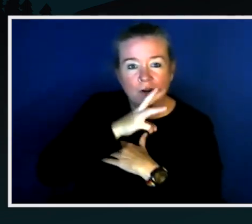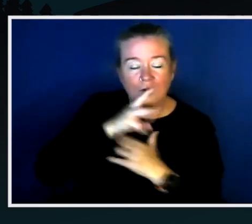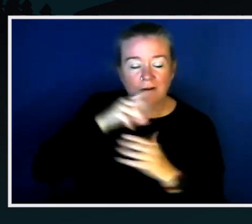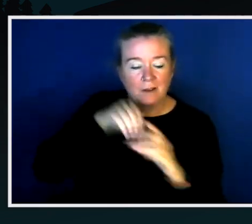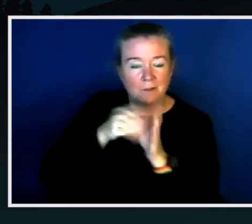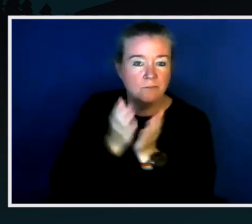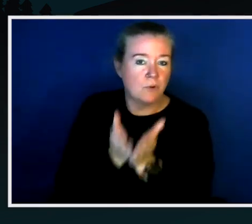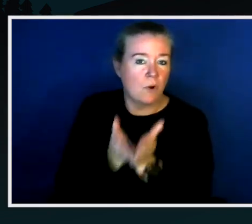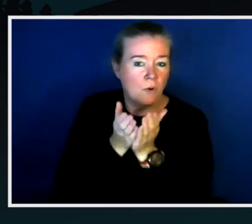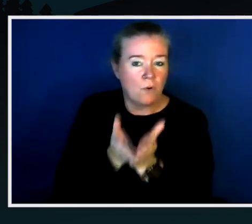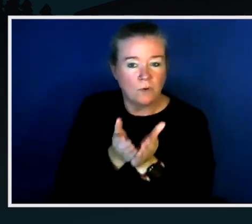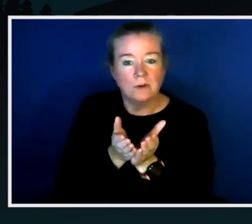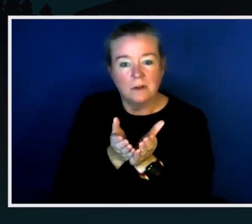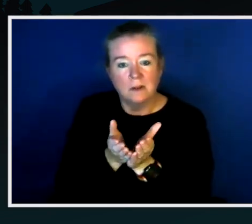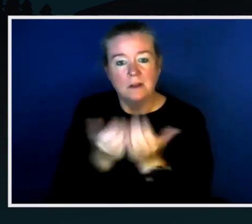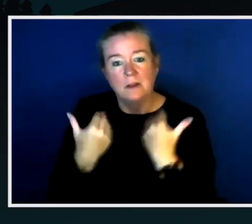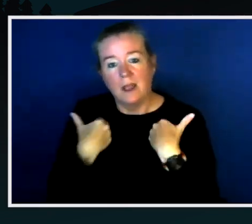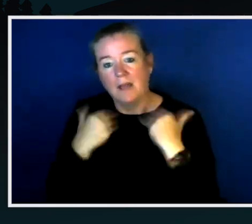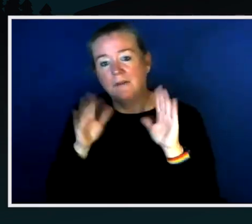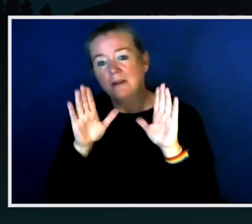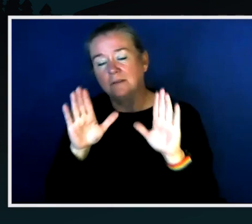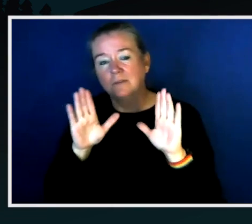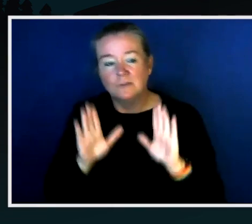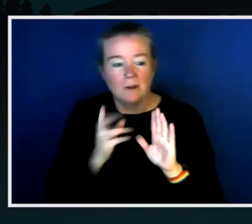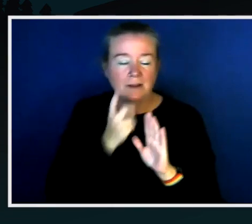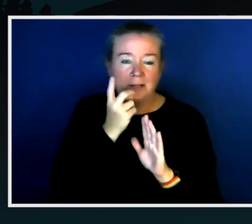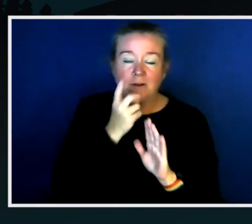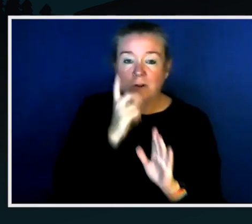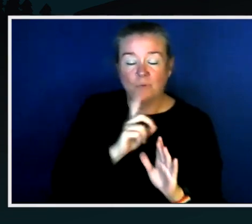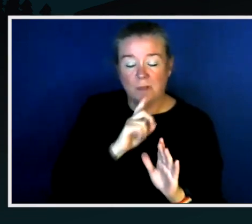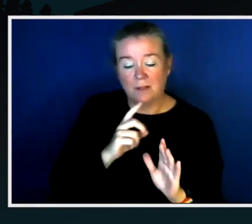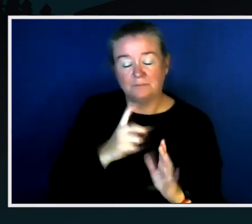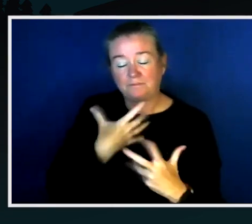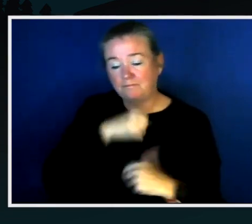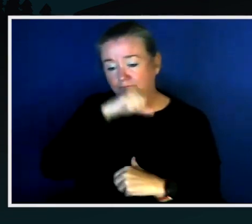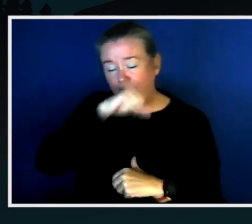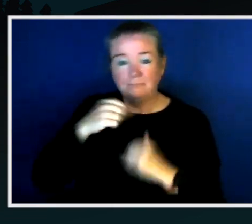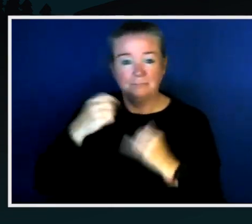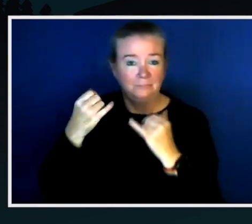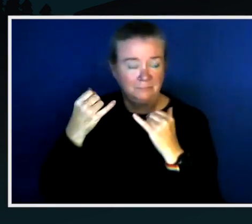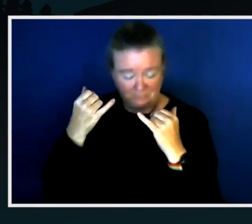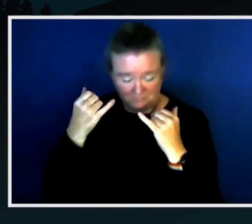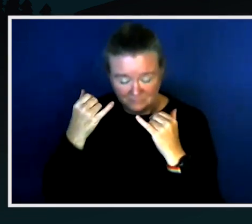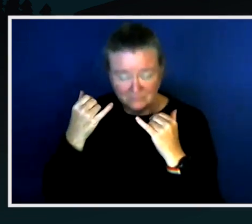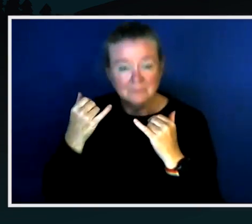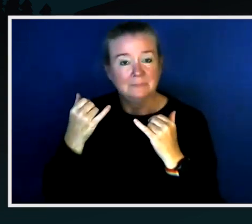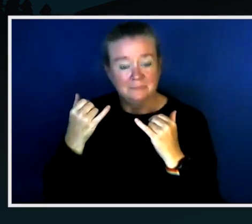having great dinners. I really like playing the piano.